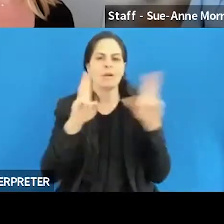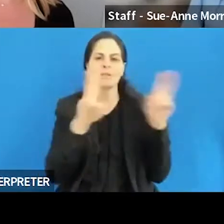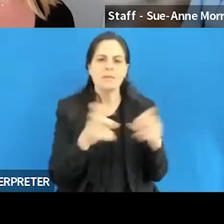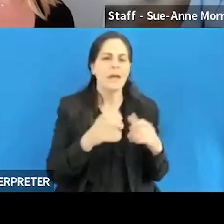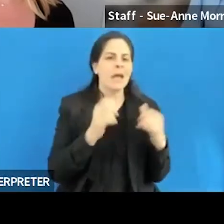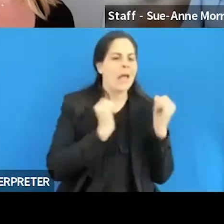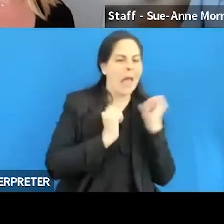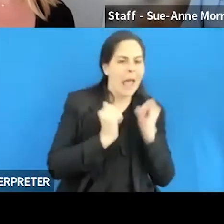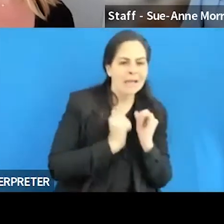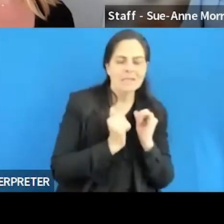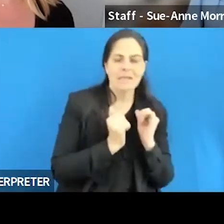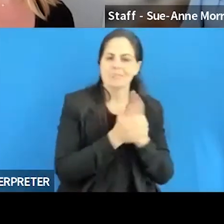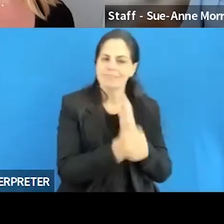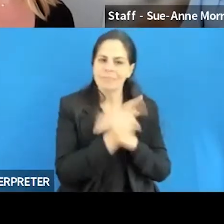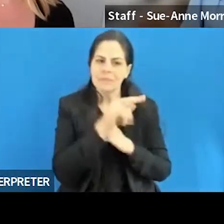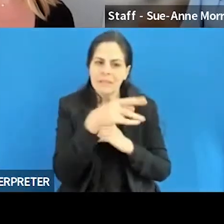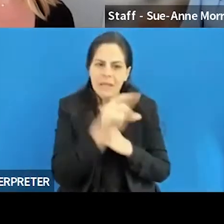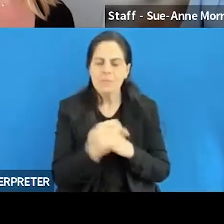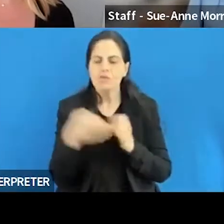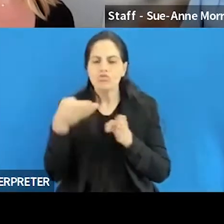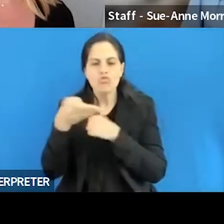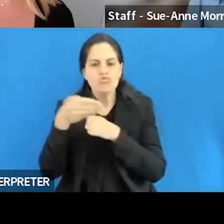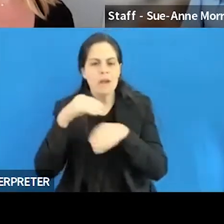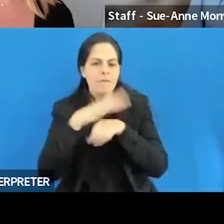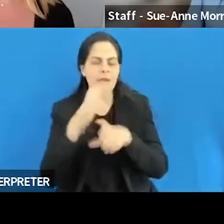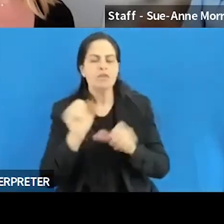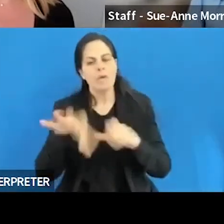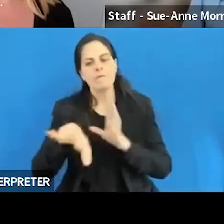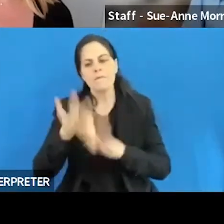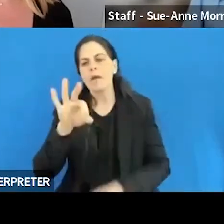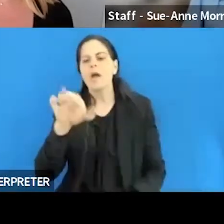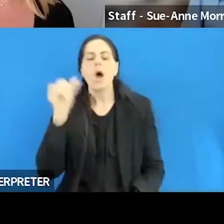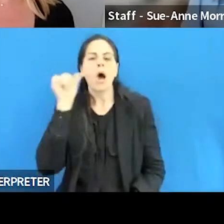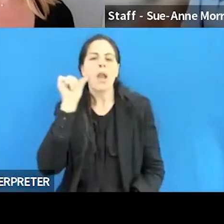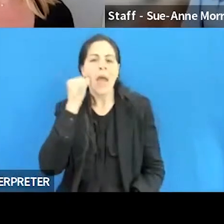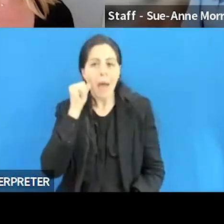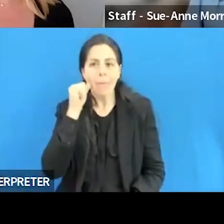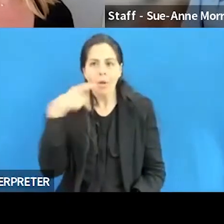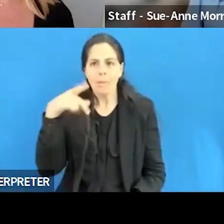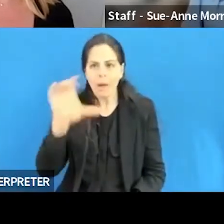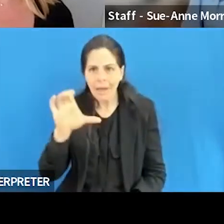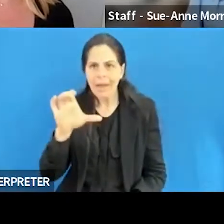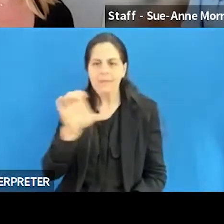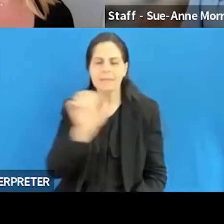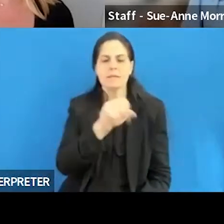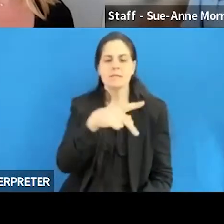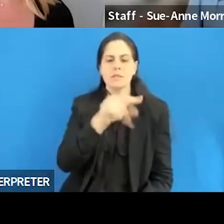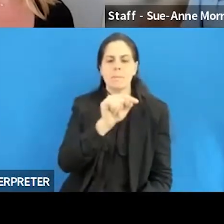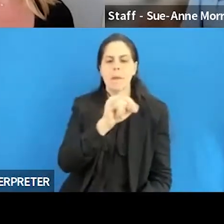You can find it on Apple Podcasts, Spotify, all the podcast apps. You can find it on SAG-AFTRA website